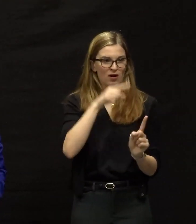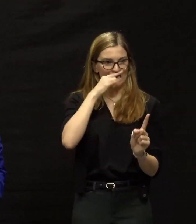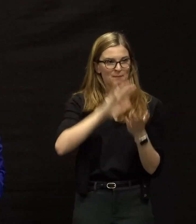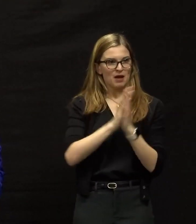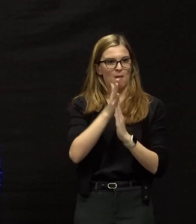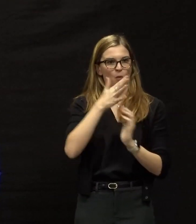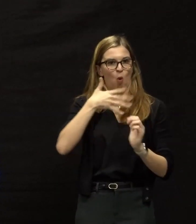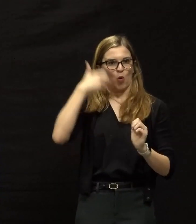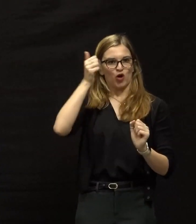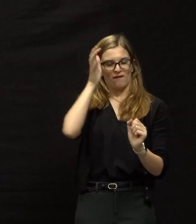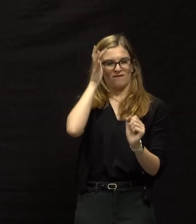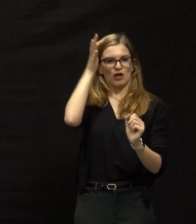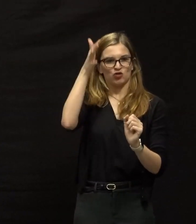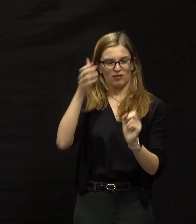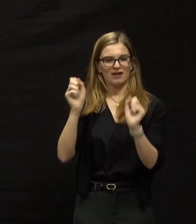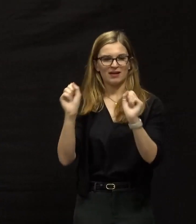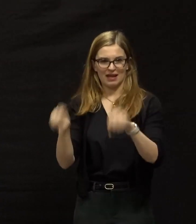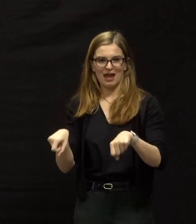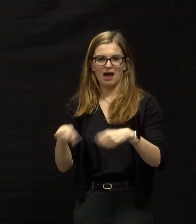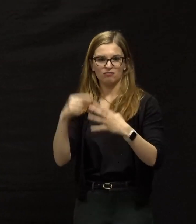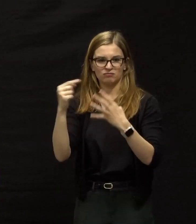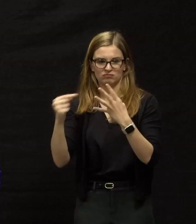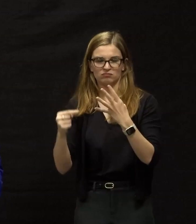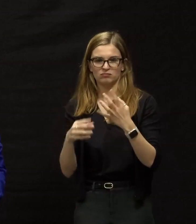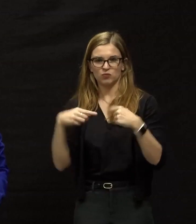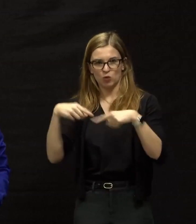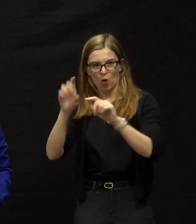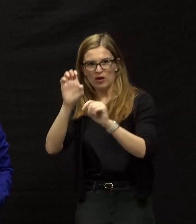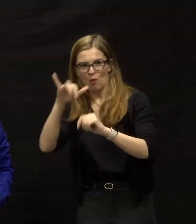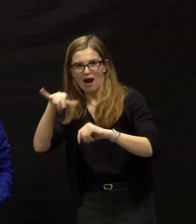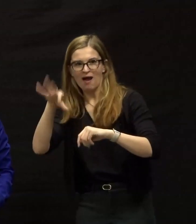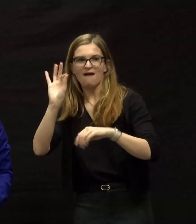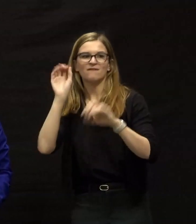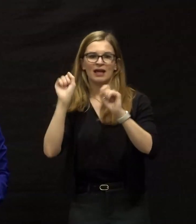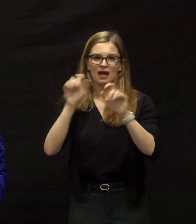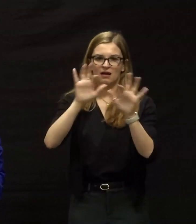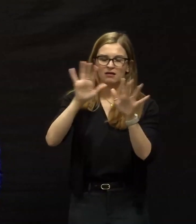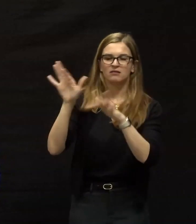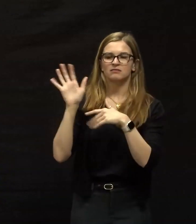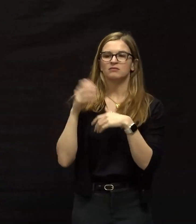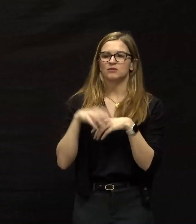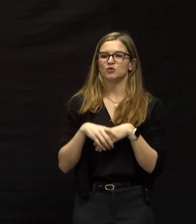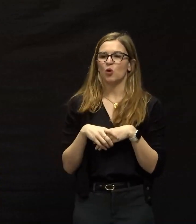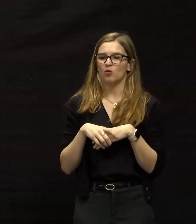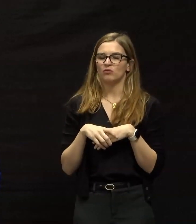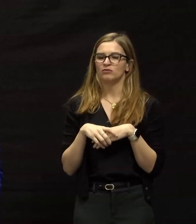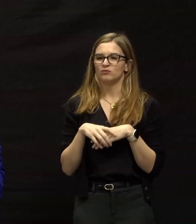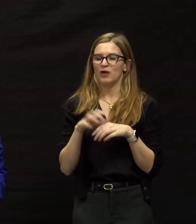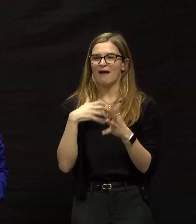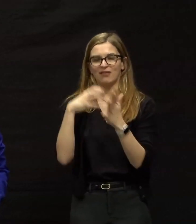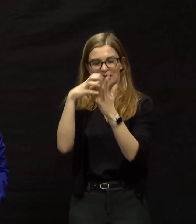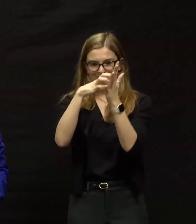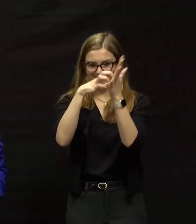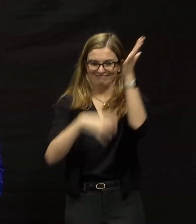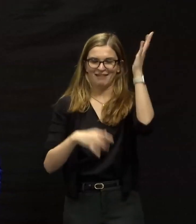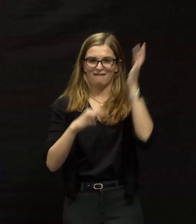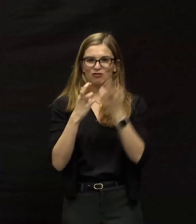we give resources to them as the kids age, you know, different things that match their age, like EYF and different opportunities for those older kids.